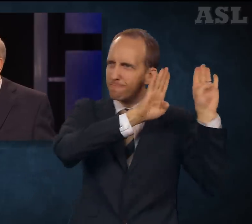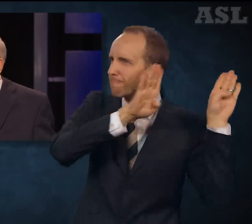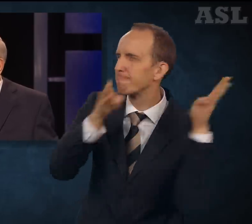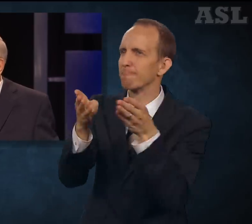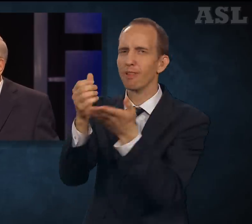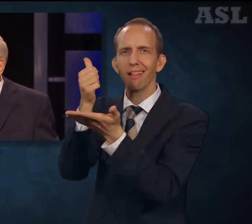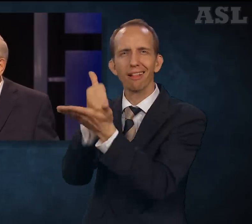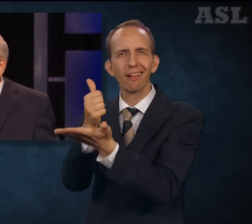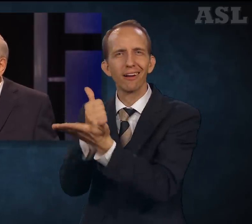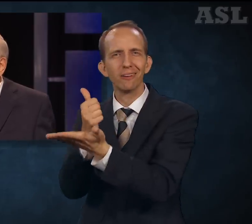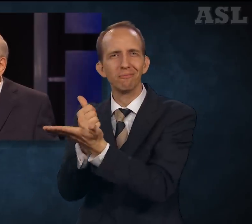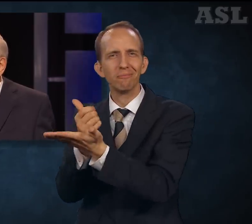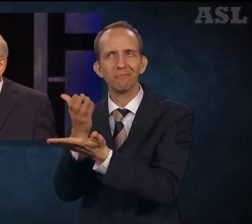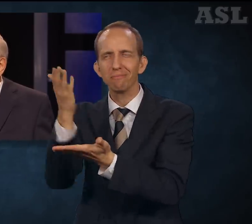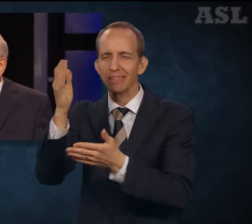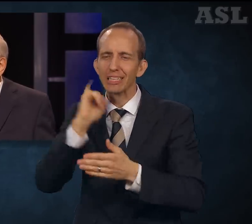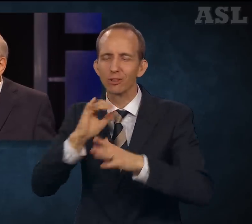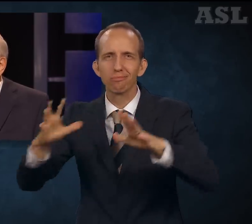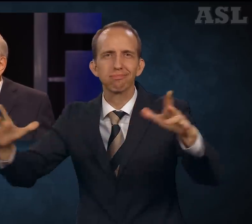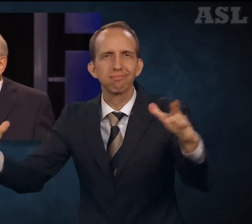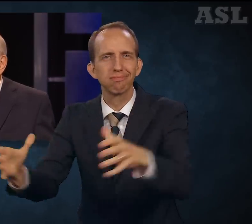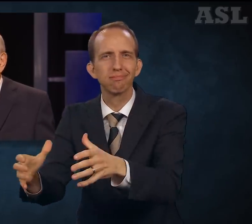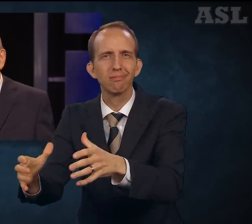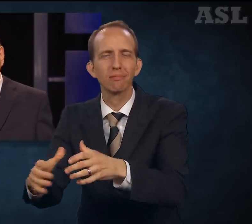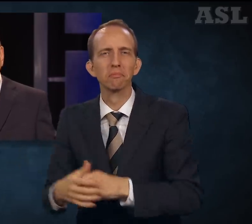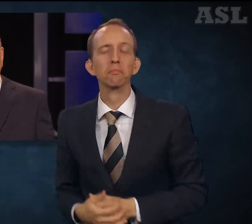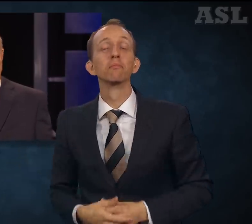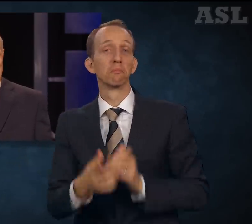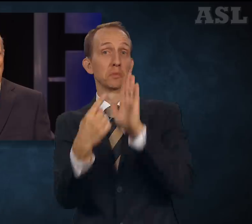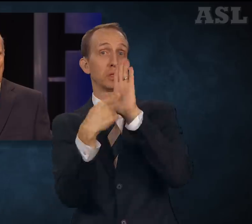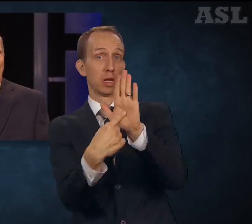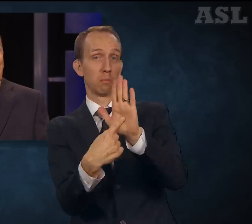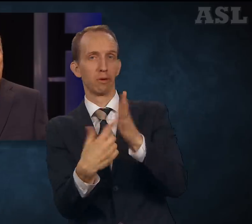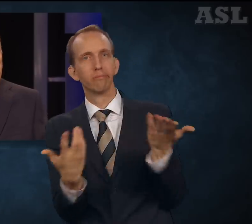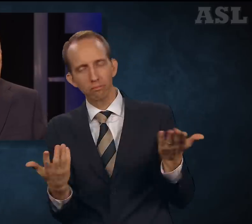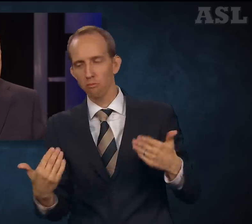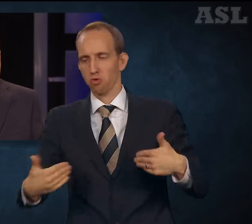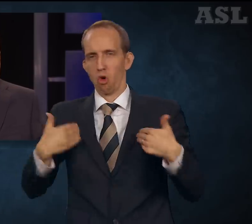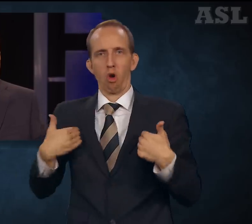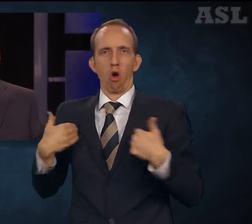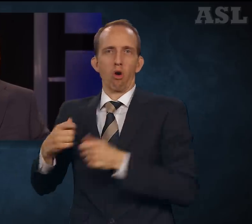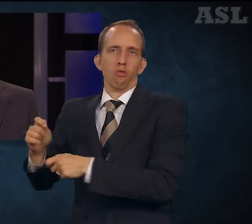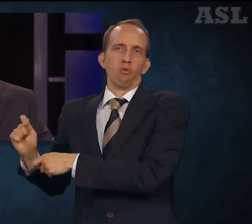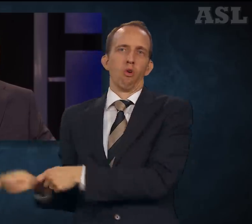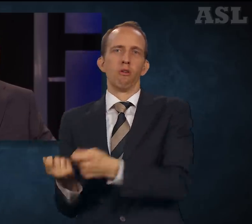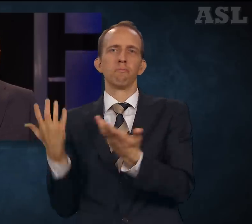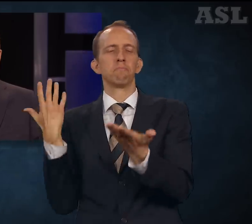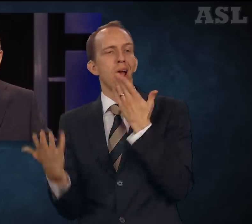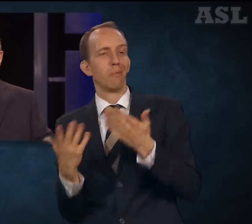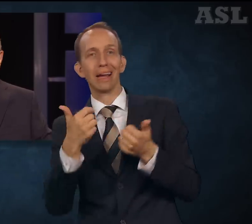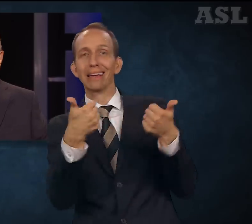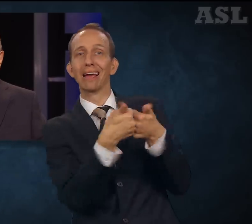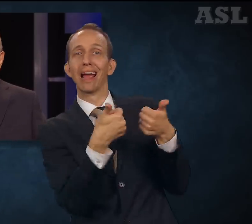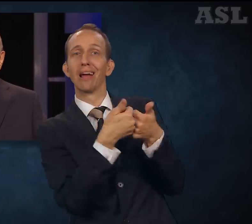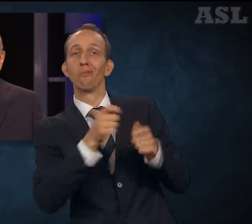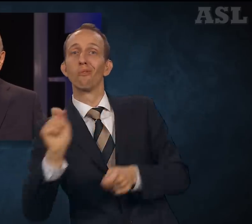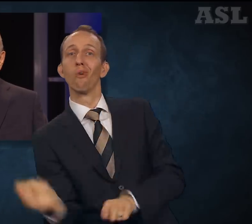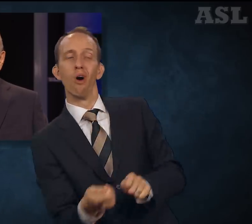HELP GATHER ISRAEL.